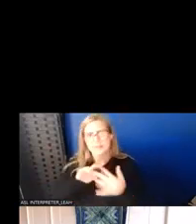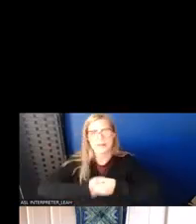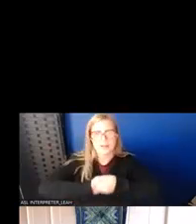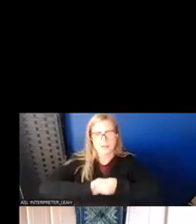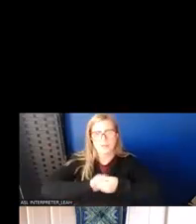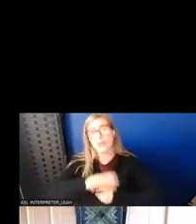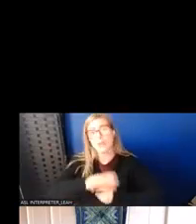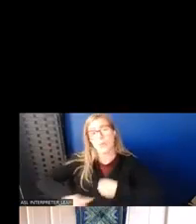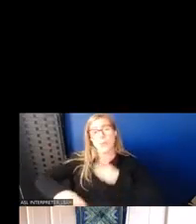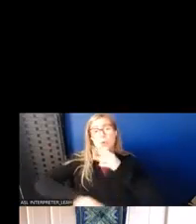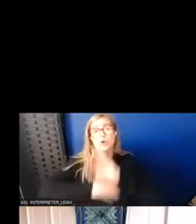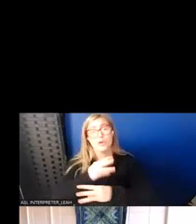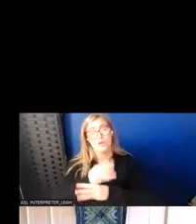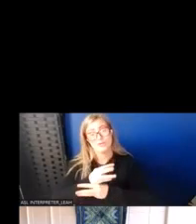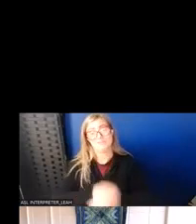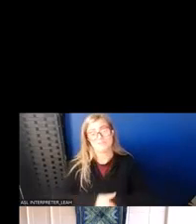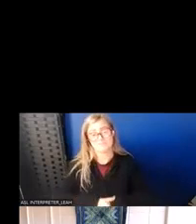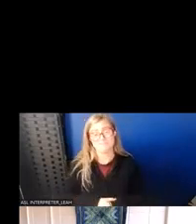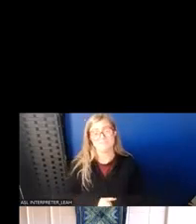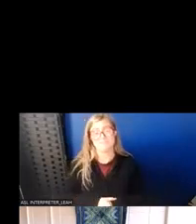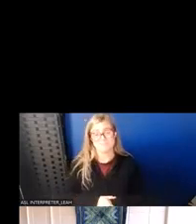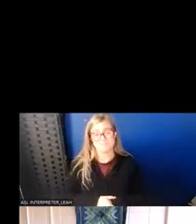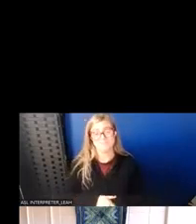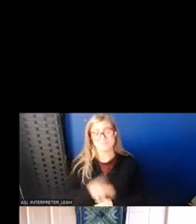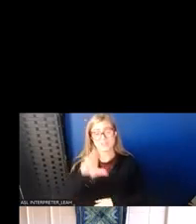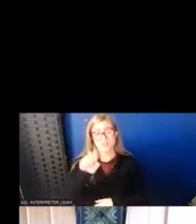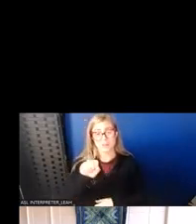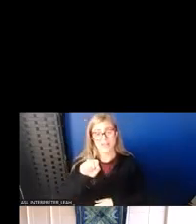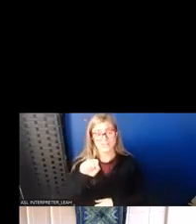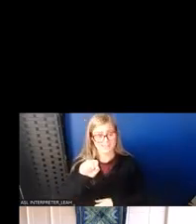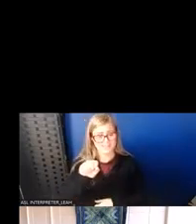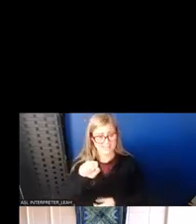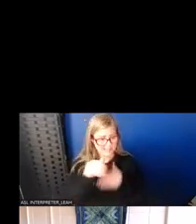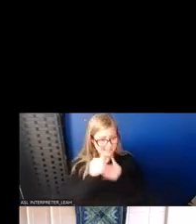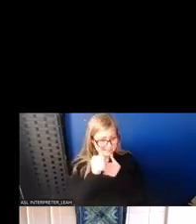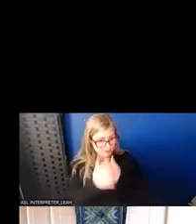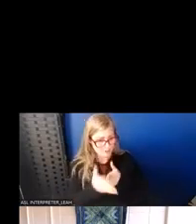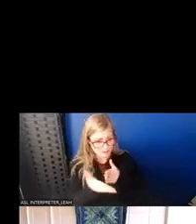So the United States is actually the leader in international